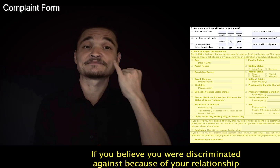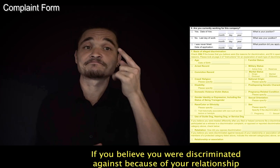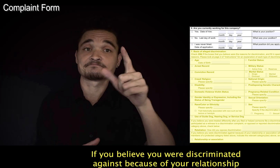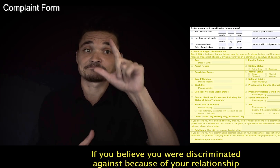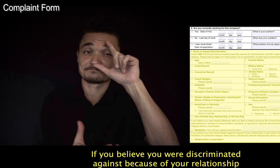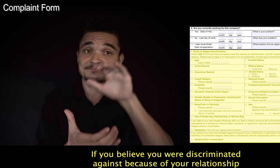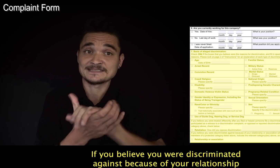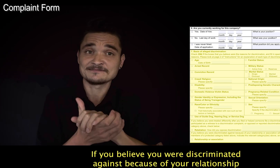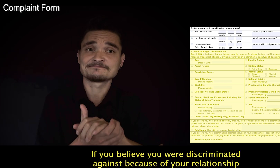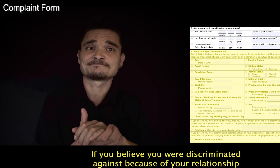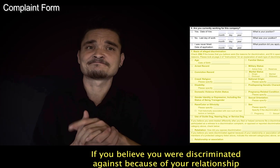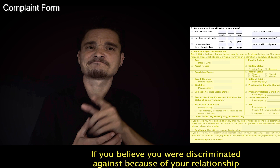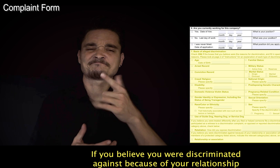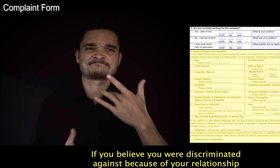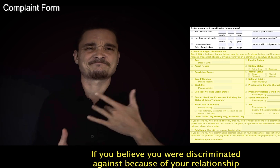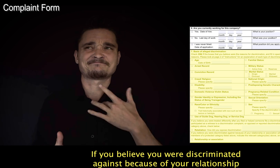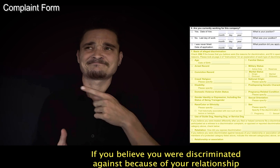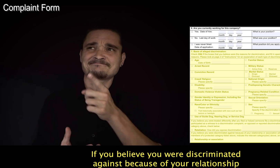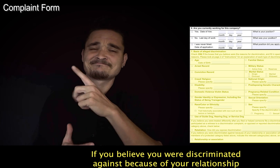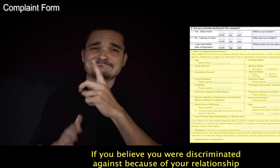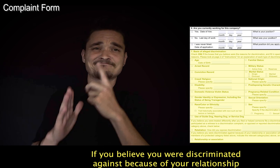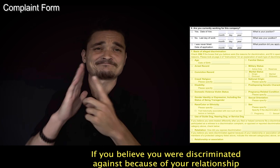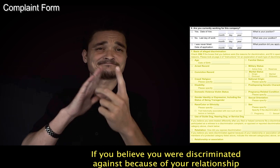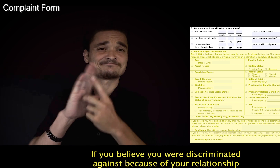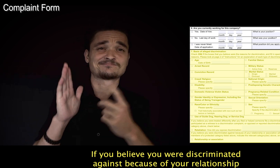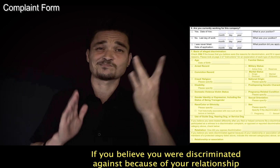If you believe you were discriminated against because of your relationship